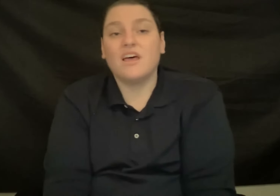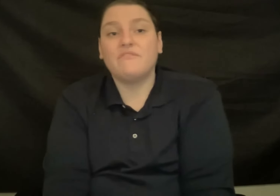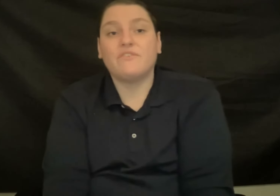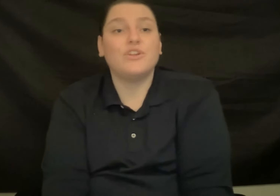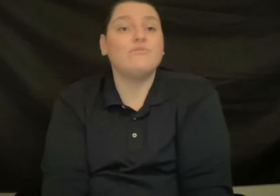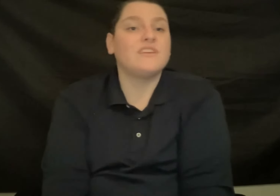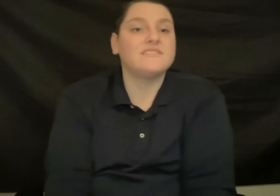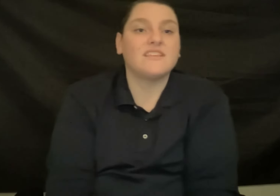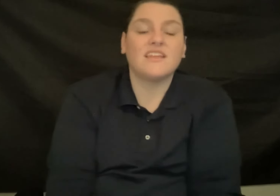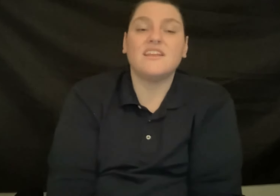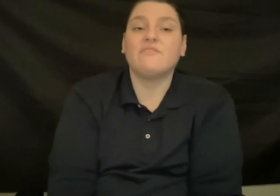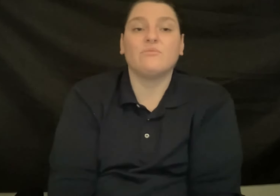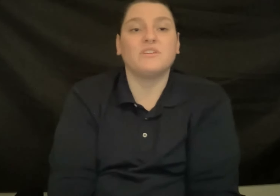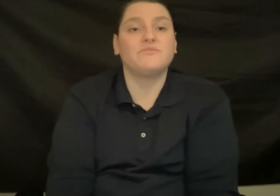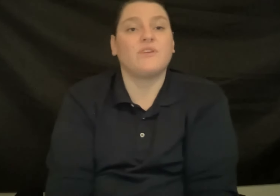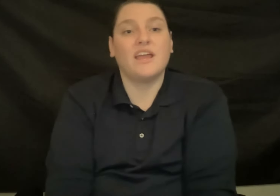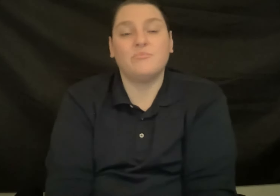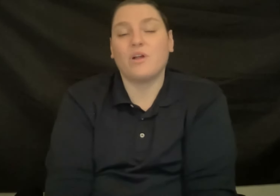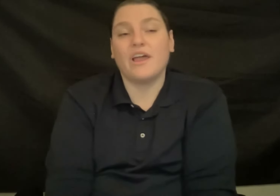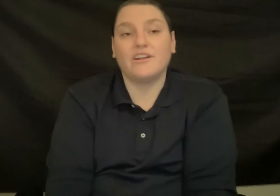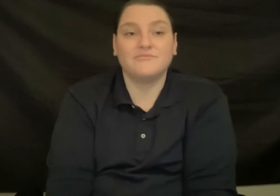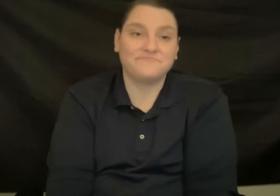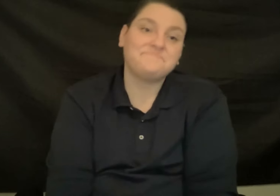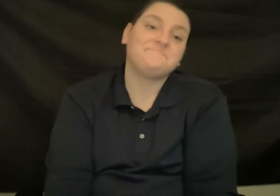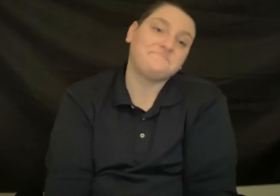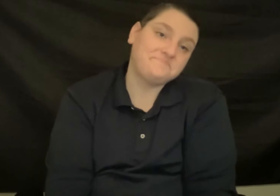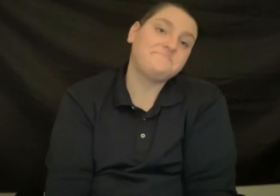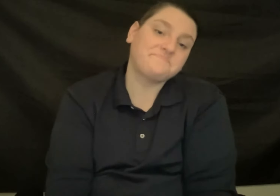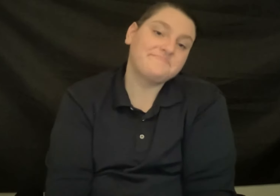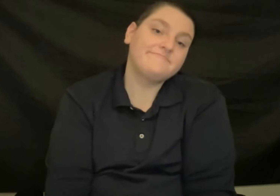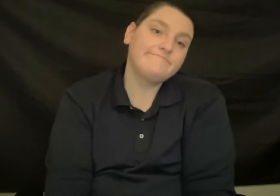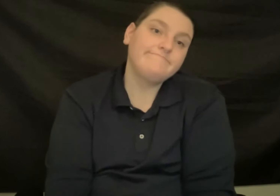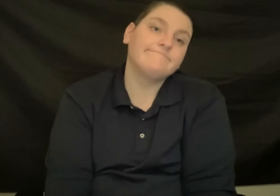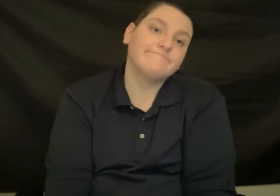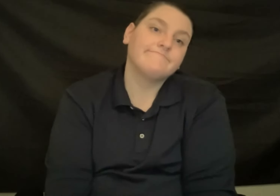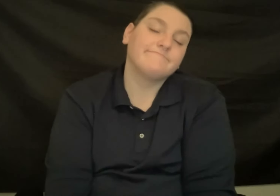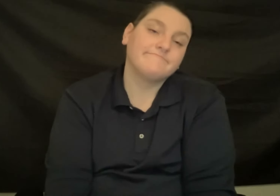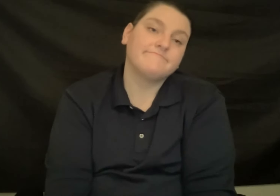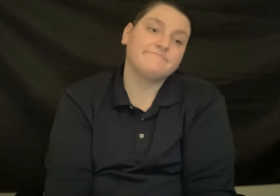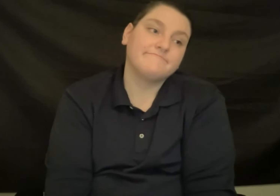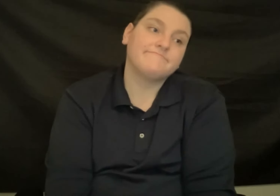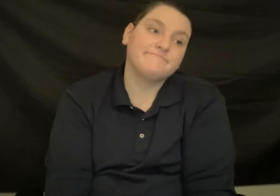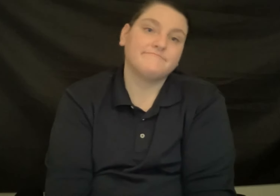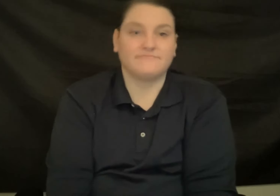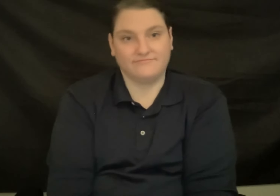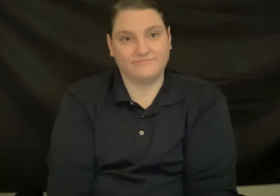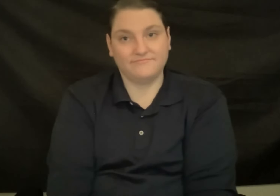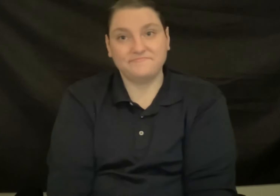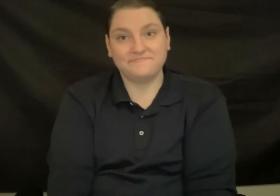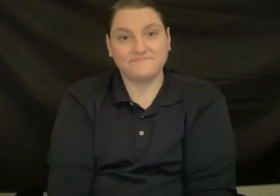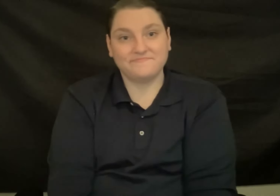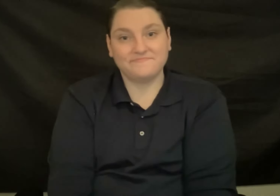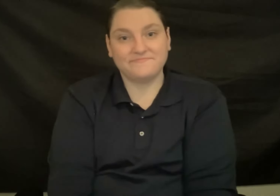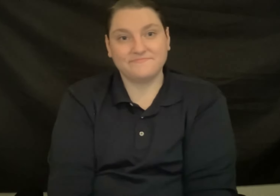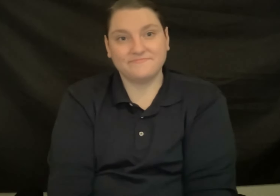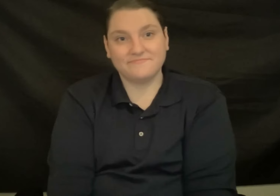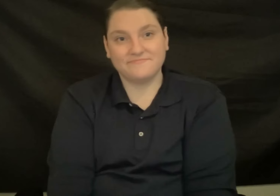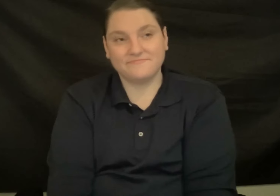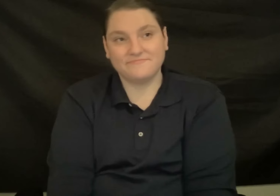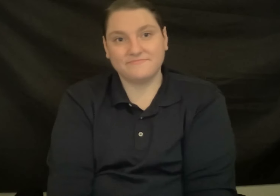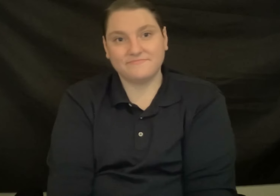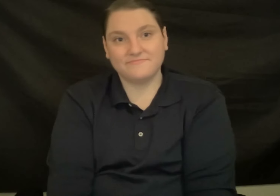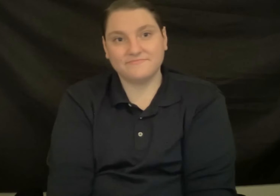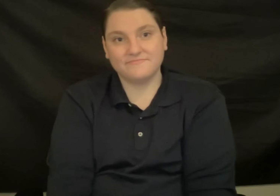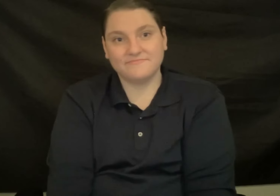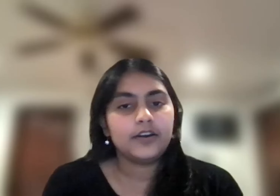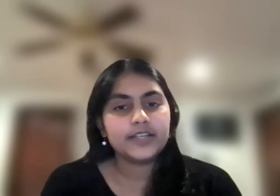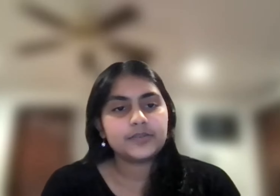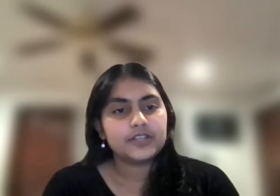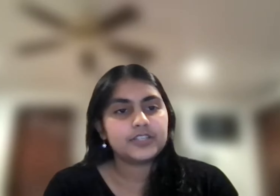There are a lot of patients out there whose lives have changed as the result of a stroke where they can't do things they enjoyed in the past.